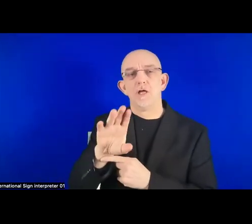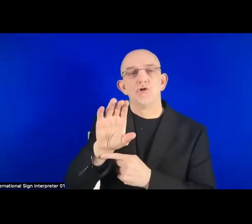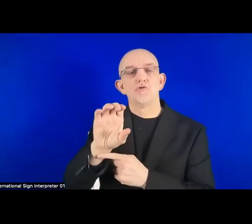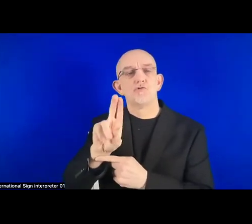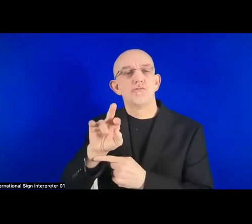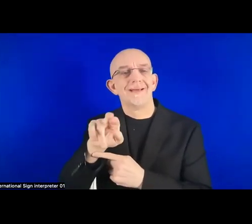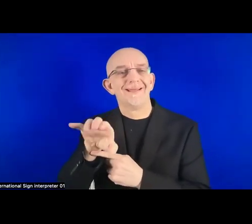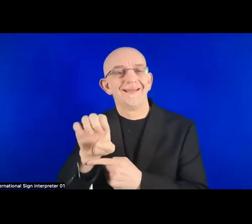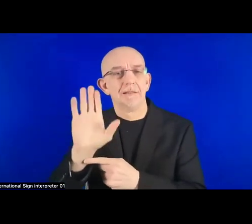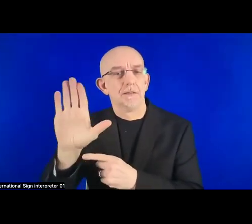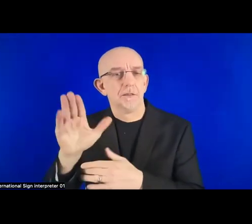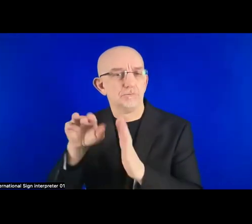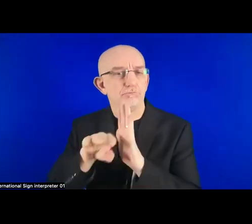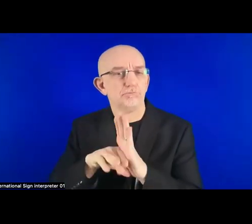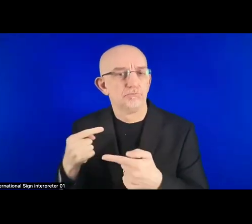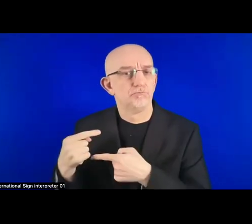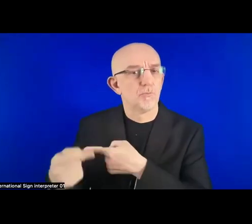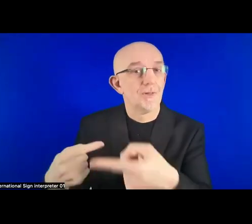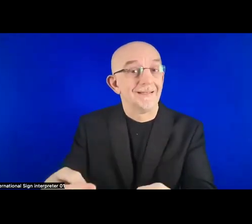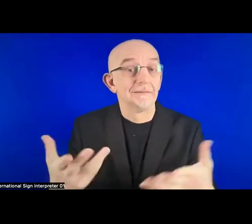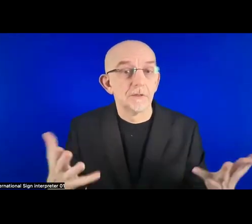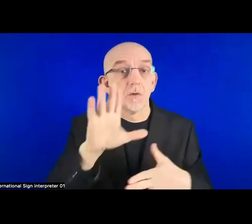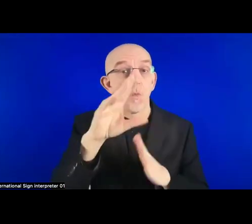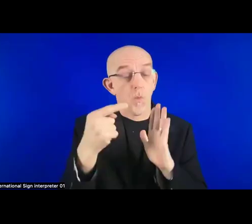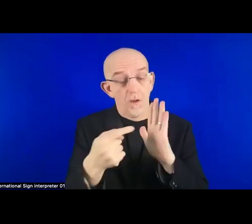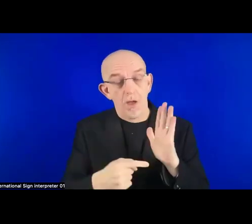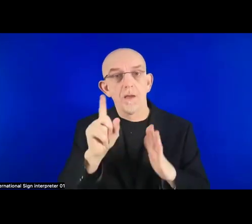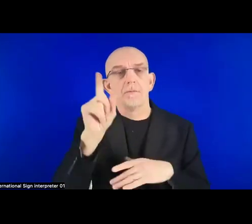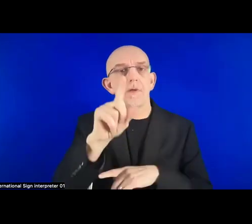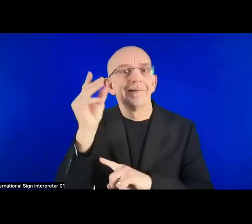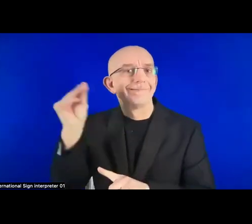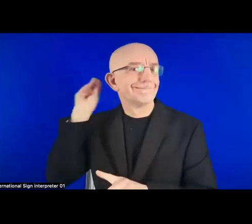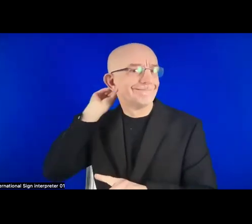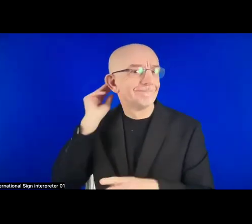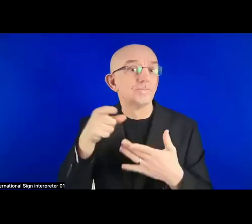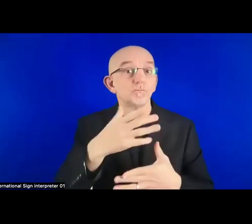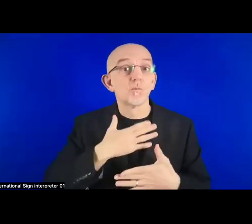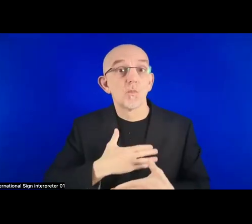have to develop your own idea for a research topic. So unlike the Marie Curie